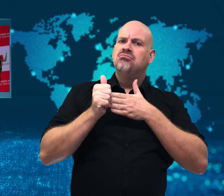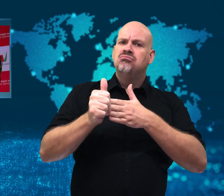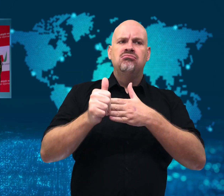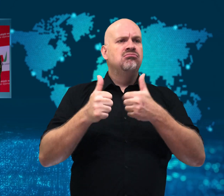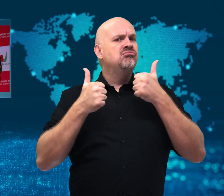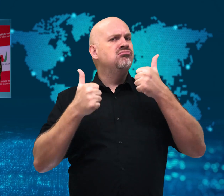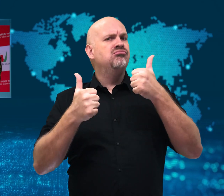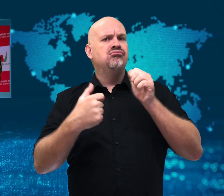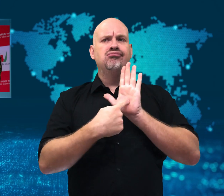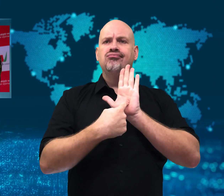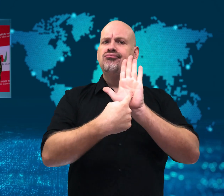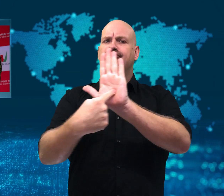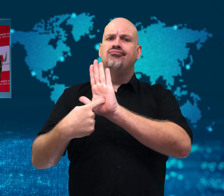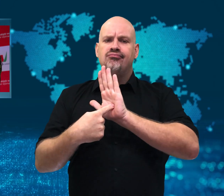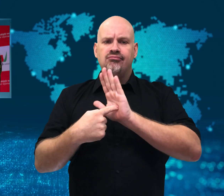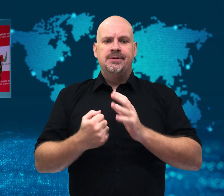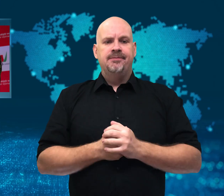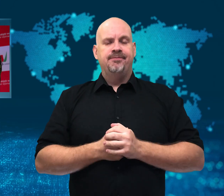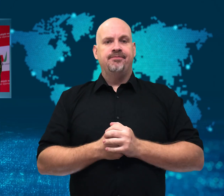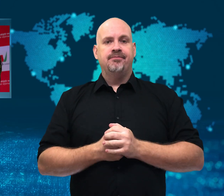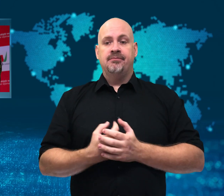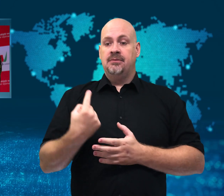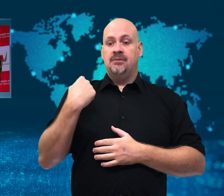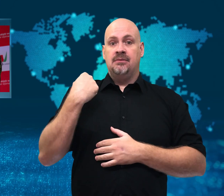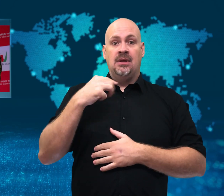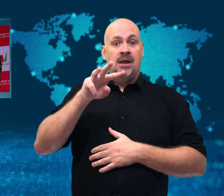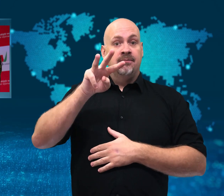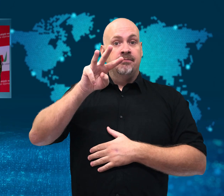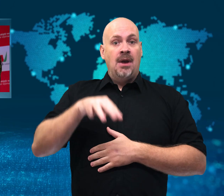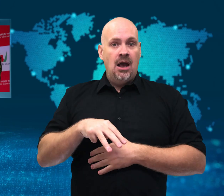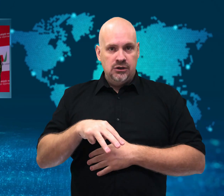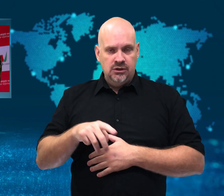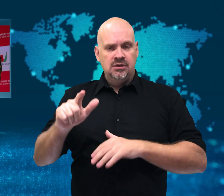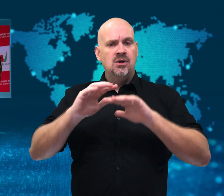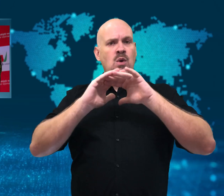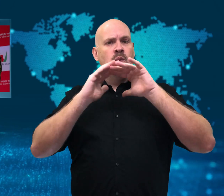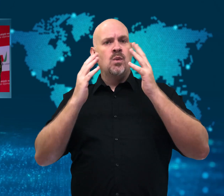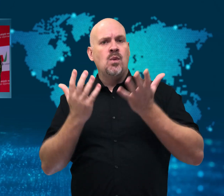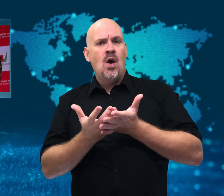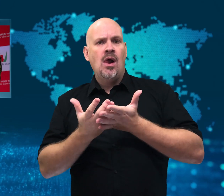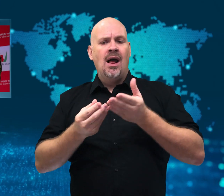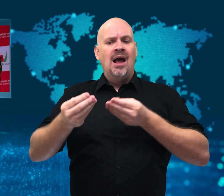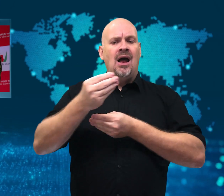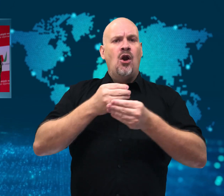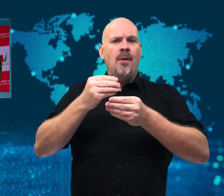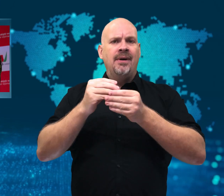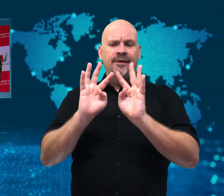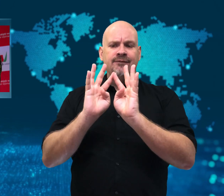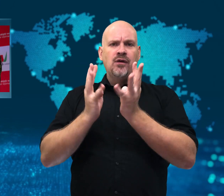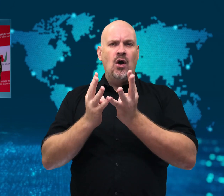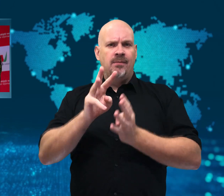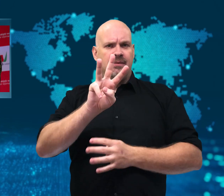Iceland has long been considered a leader in gender equality.